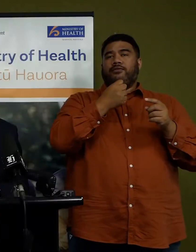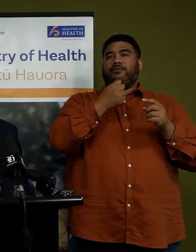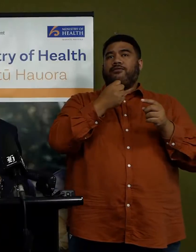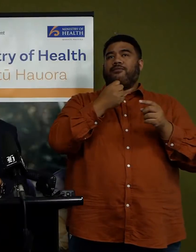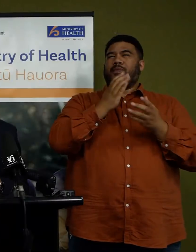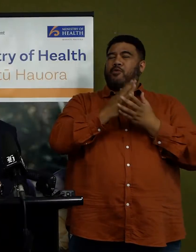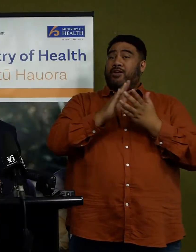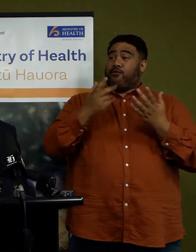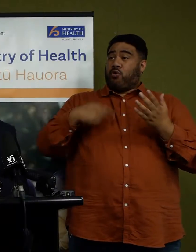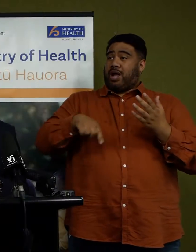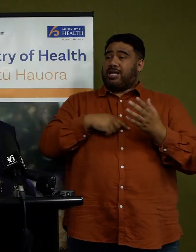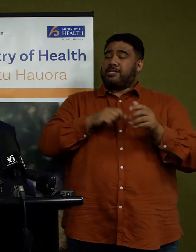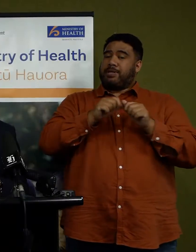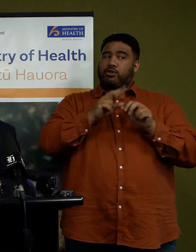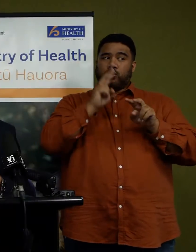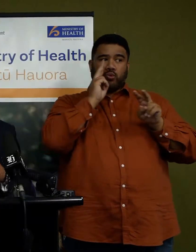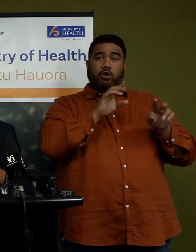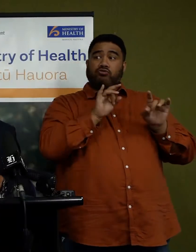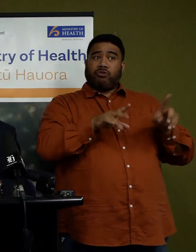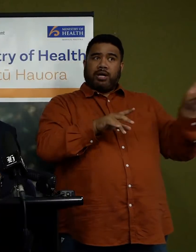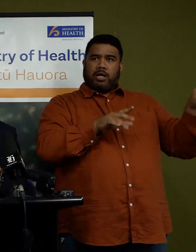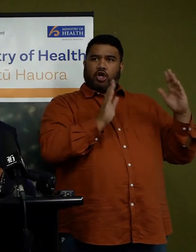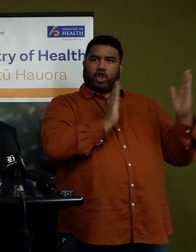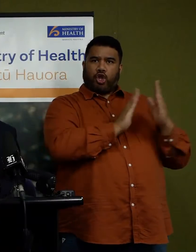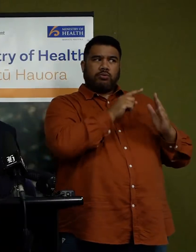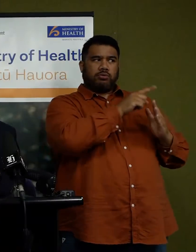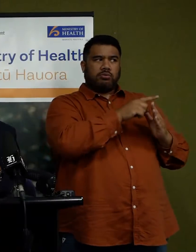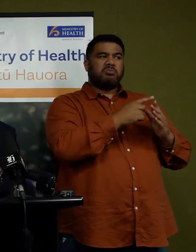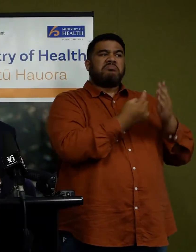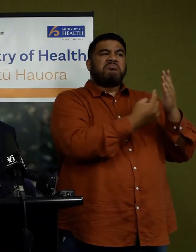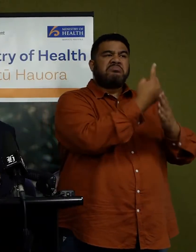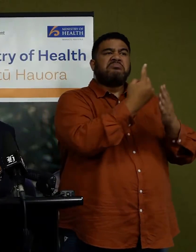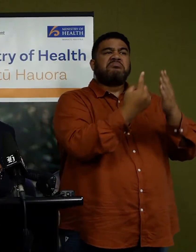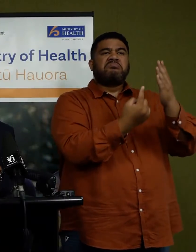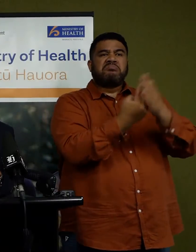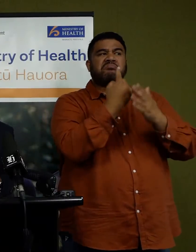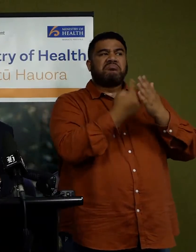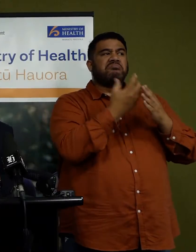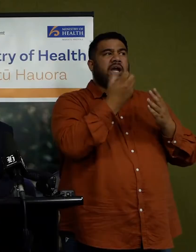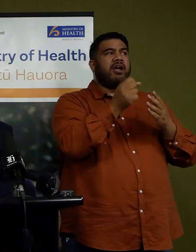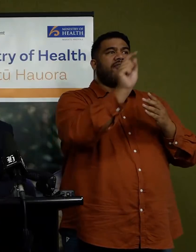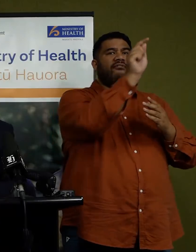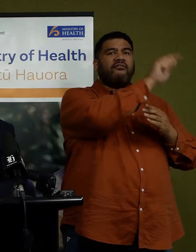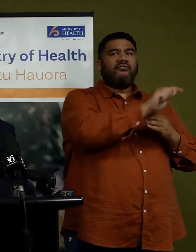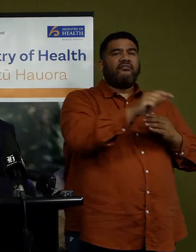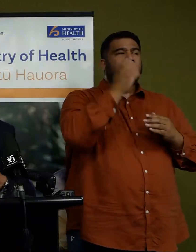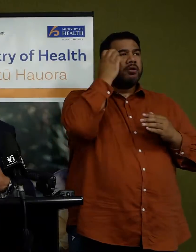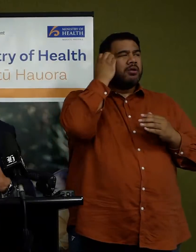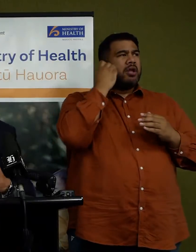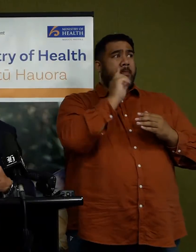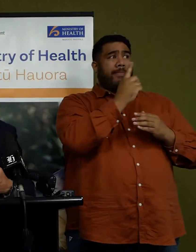where they have had sporadic cases, and the fact that routine and good public health measures have contained